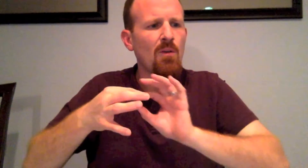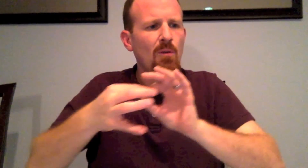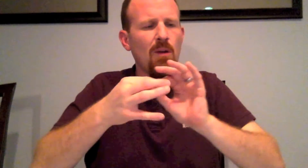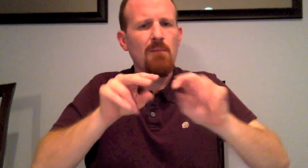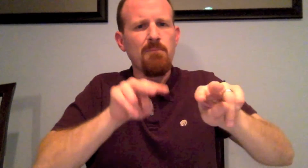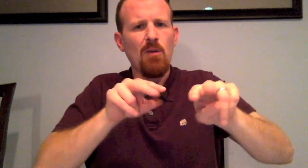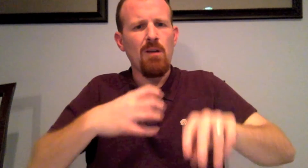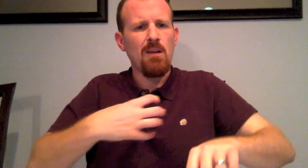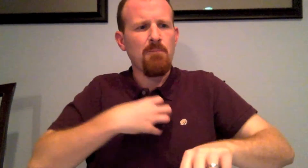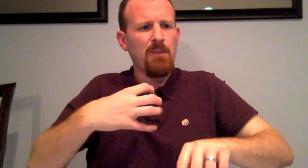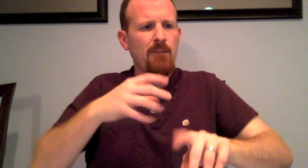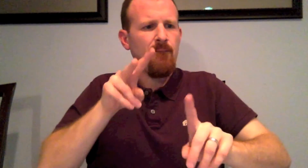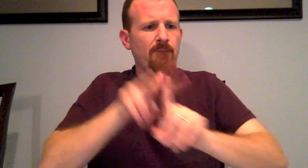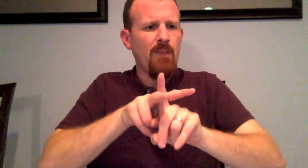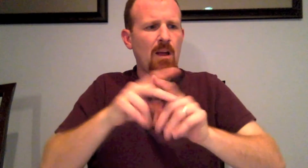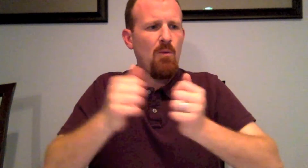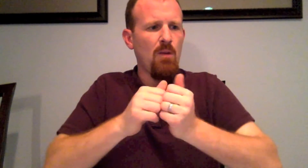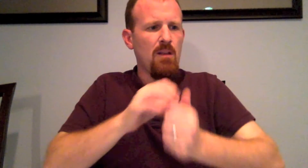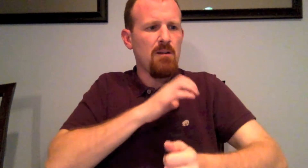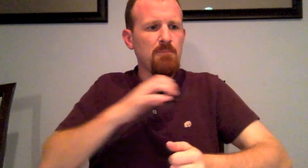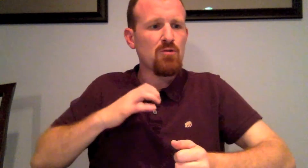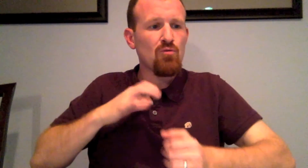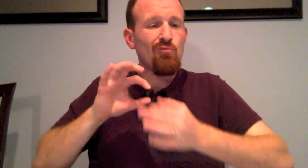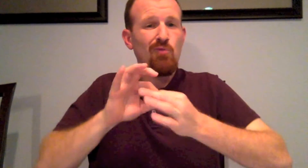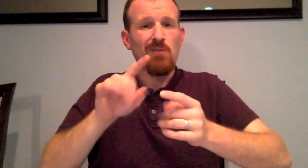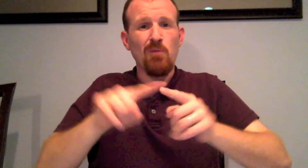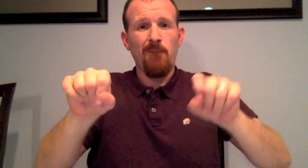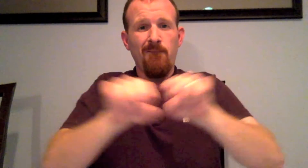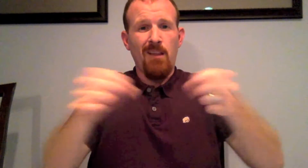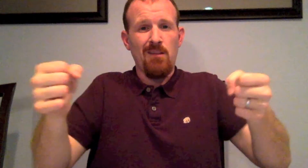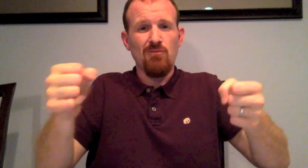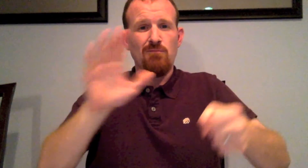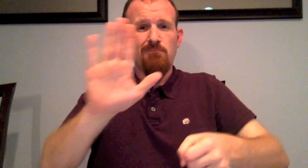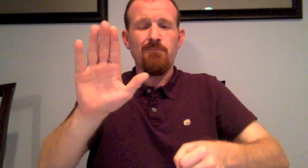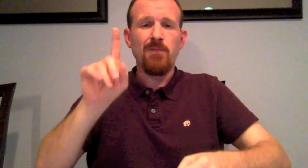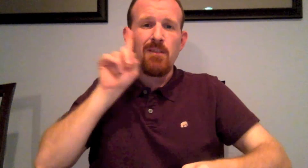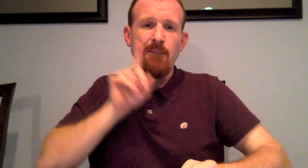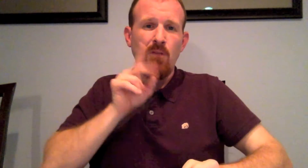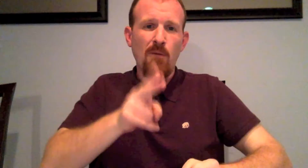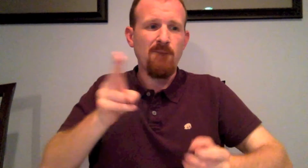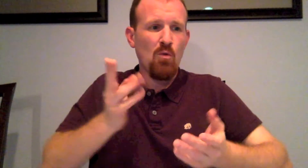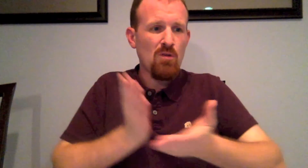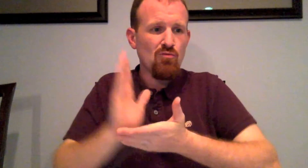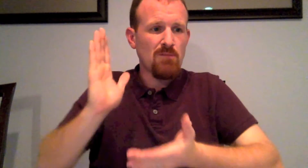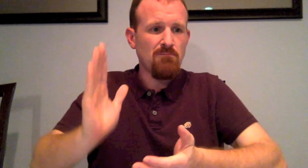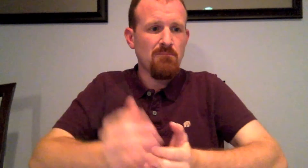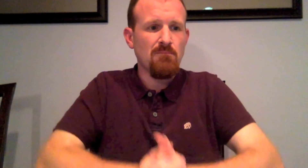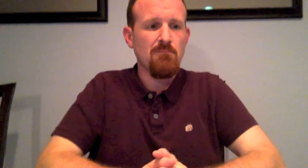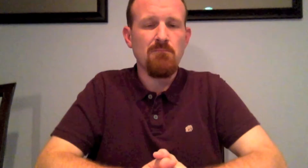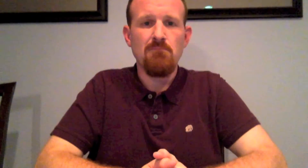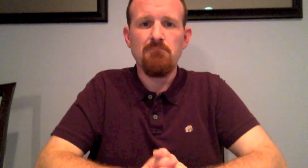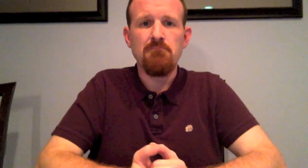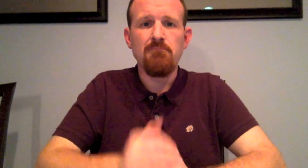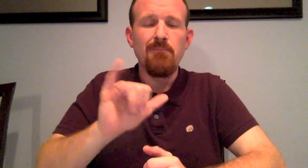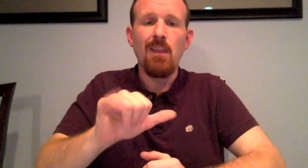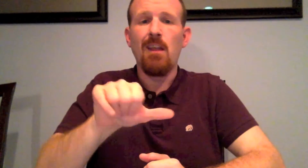The monitoring of complaints on violations of Deaf and Hard of Hearing rights is another area IDHHC needs to work on improving. Complaints regarding to interpreting service not being provided